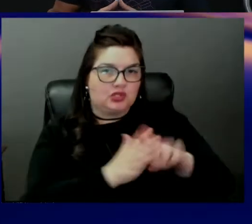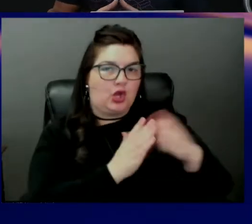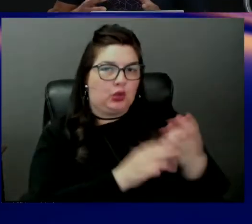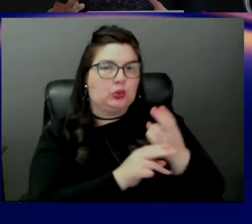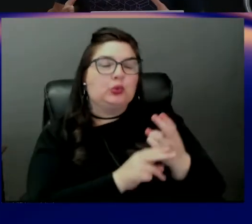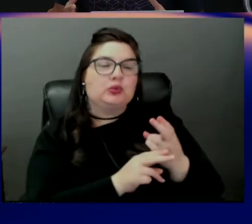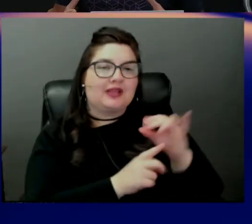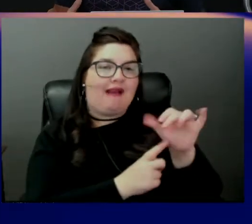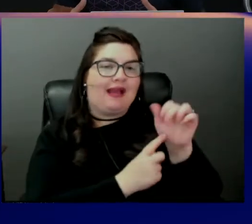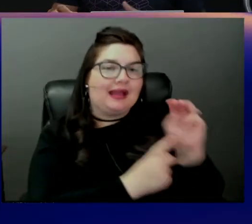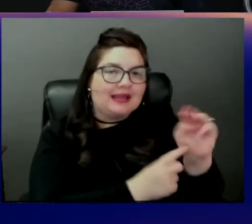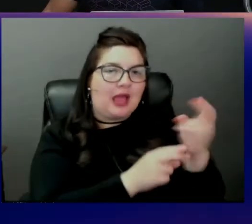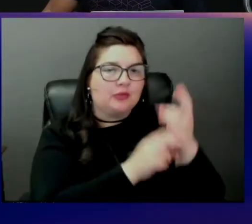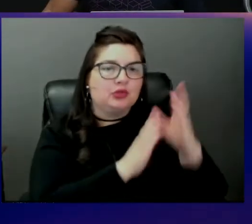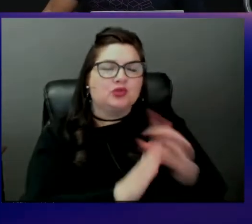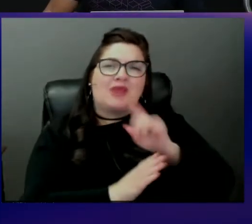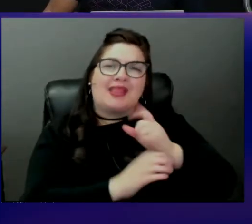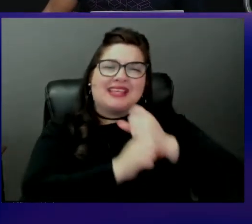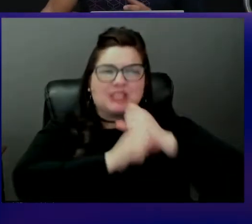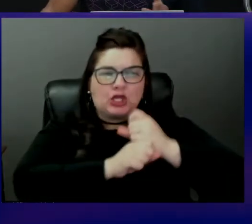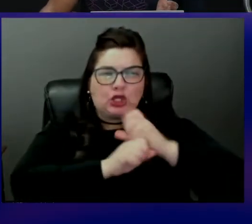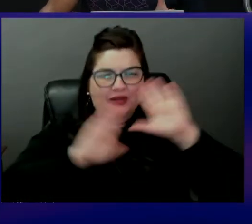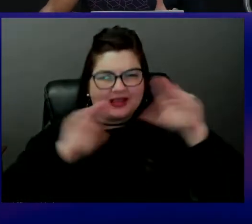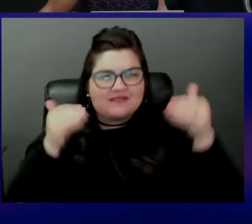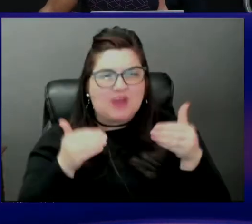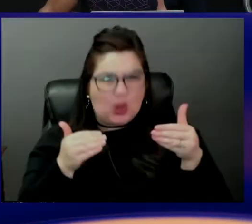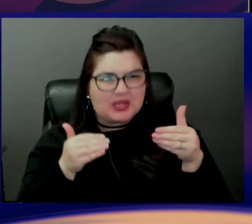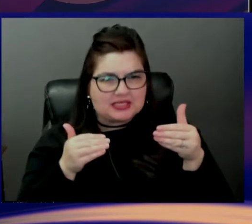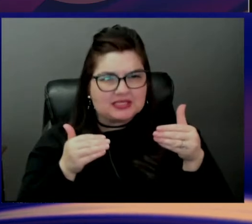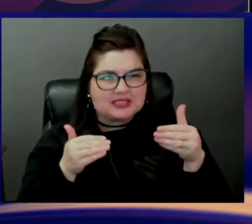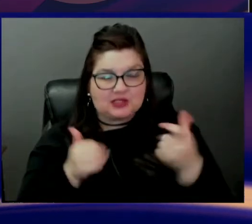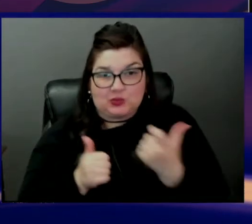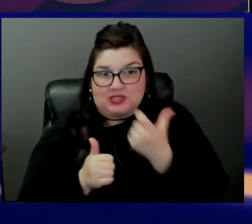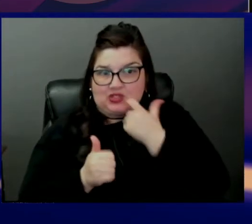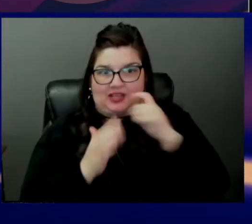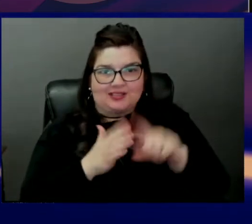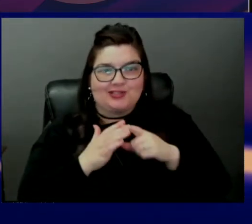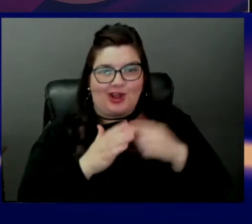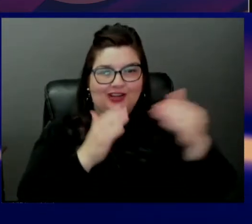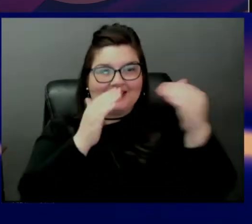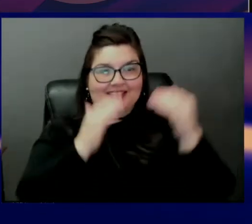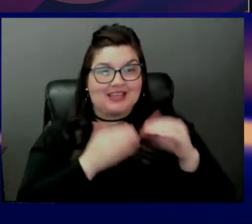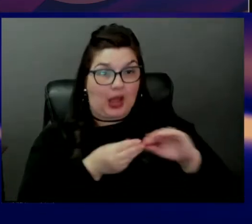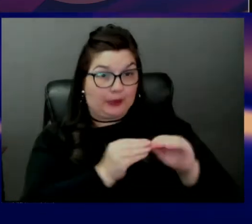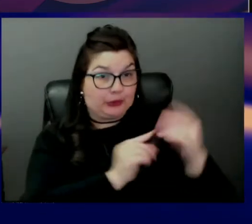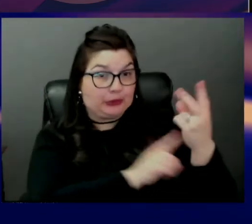really security focused. And then, so we just got started. Episode two, we added on to that.